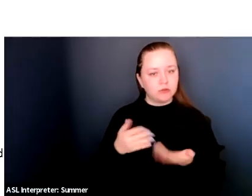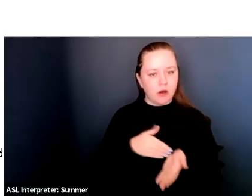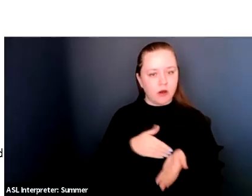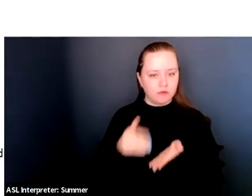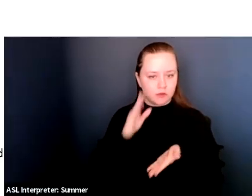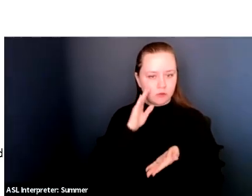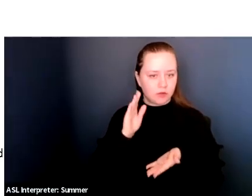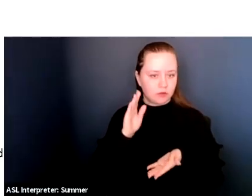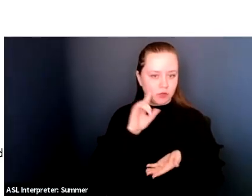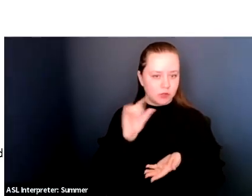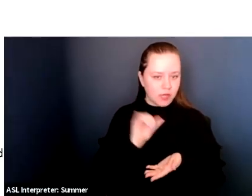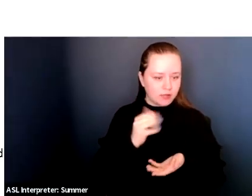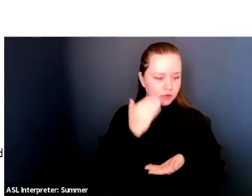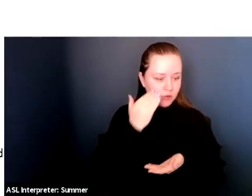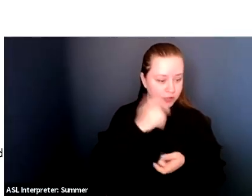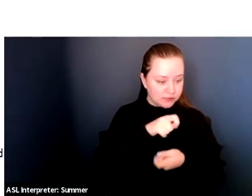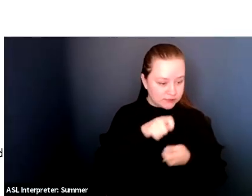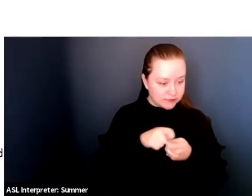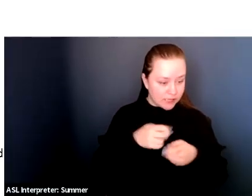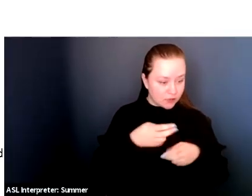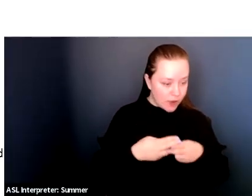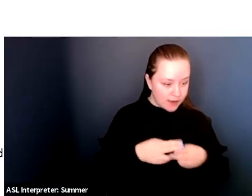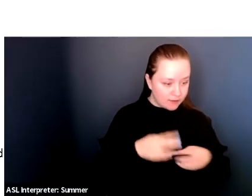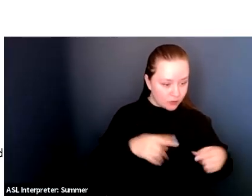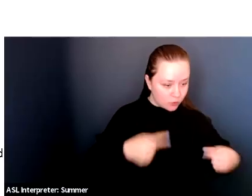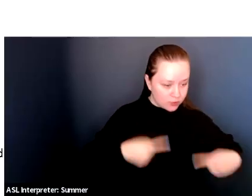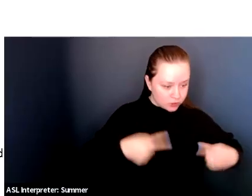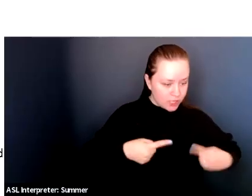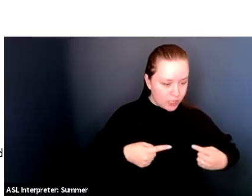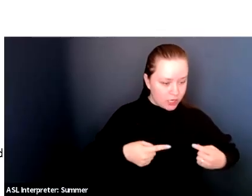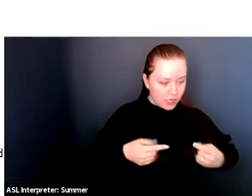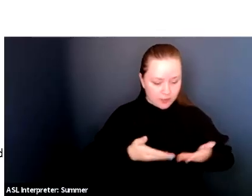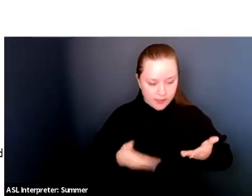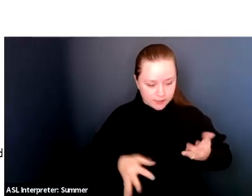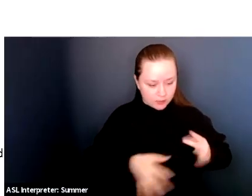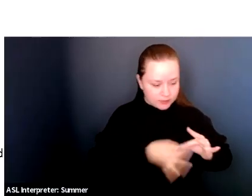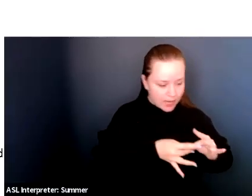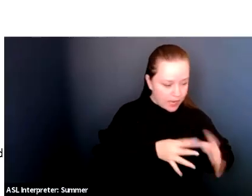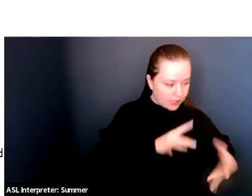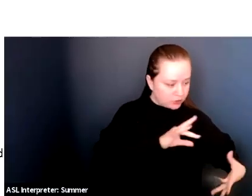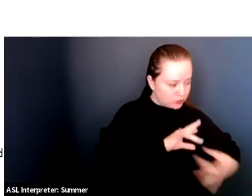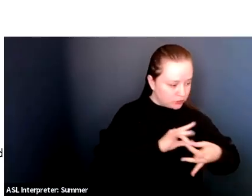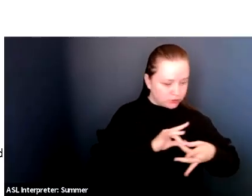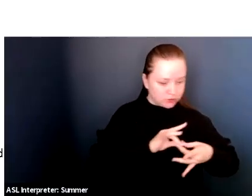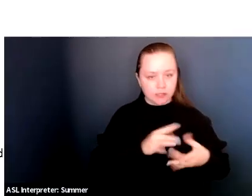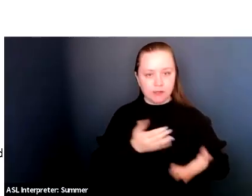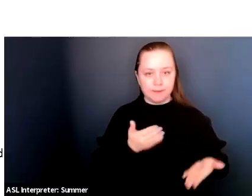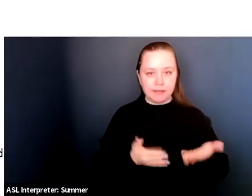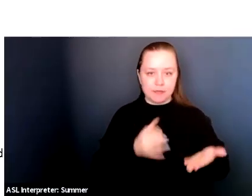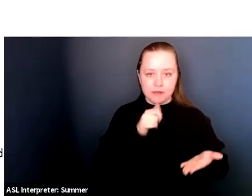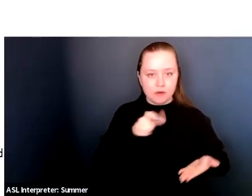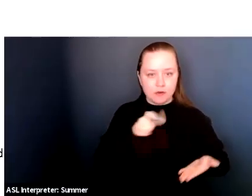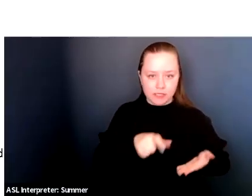someone's wheelchair and the things that are often attached to their wheelchair so that they may not need to get out of their wheelchair at every visit,